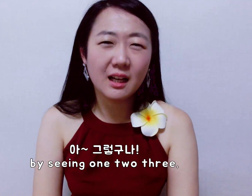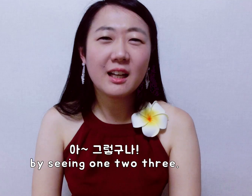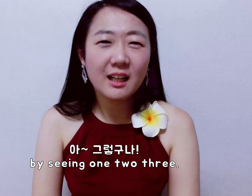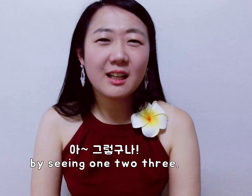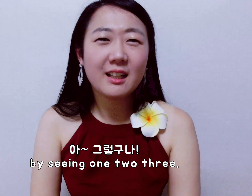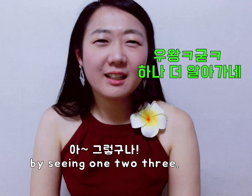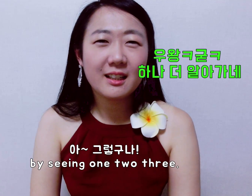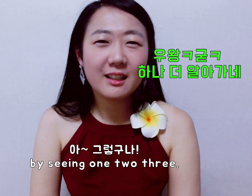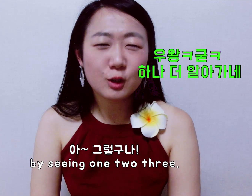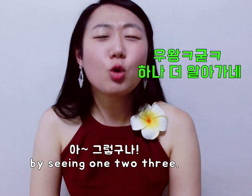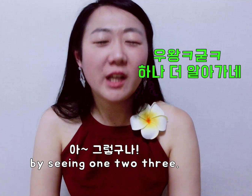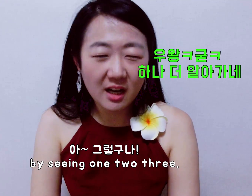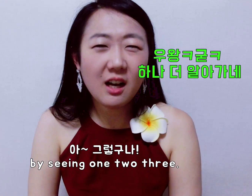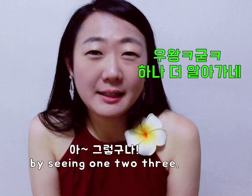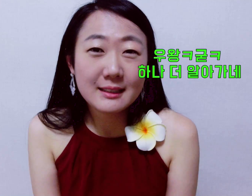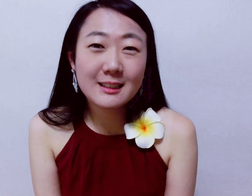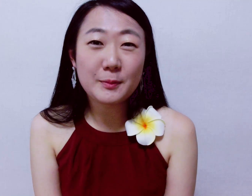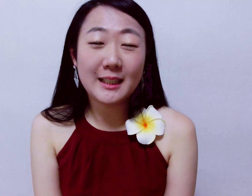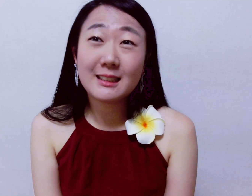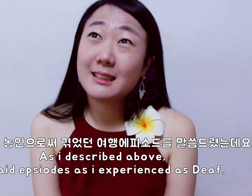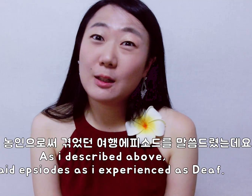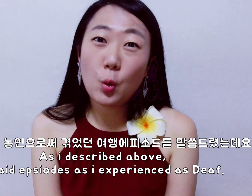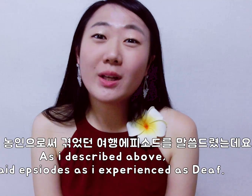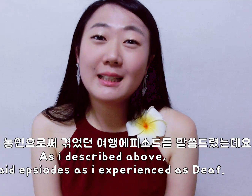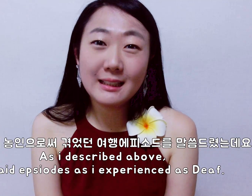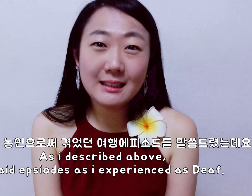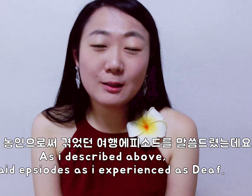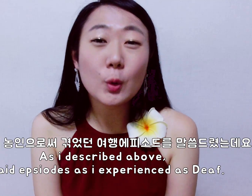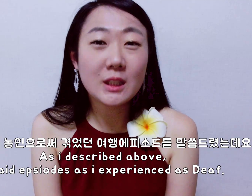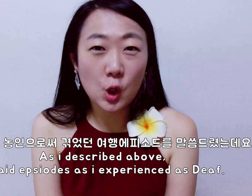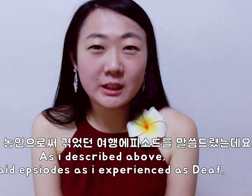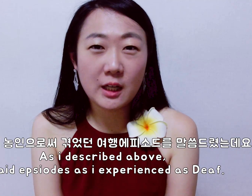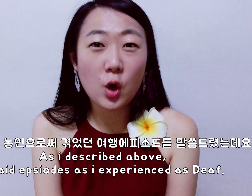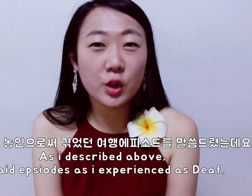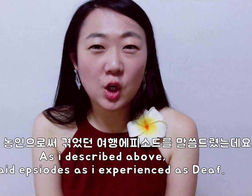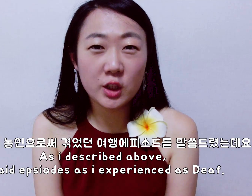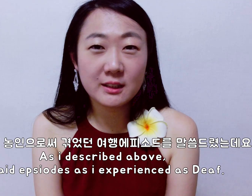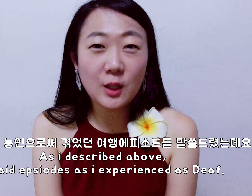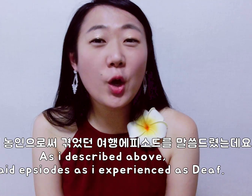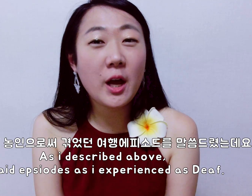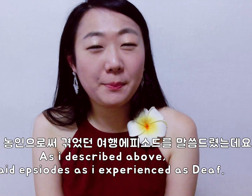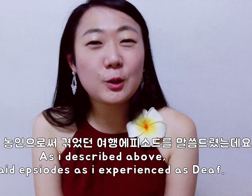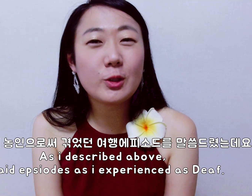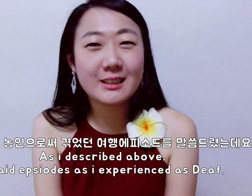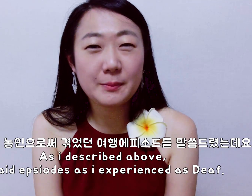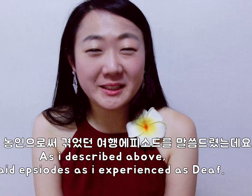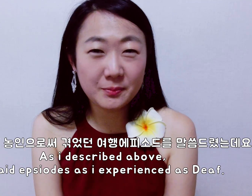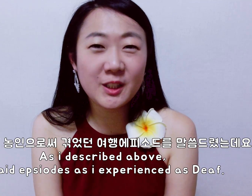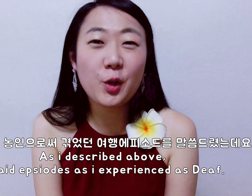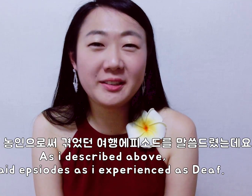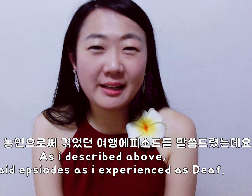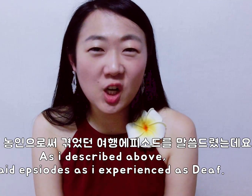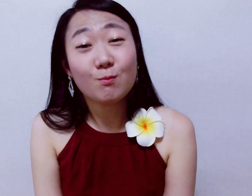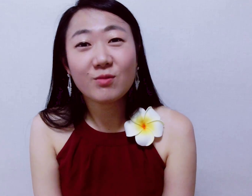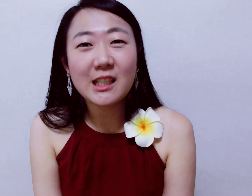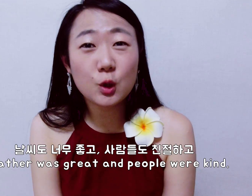입모양을 보여주면서 설명을 해주 시면 참 좋았을텐데 if he show his mouth shape next to her while driving. 운전에도 집중하셔야하니까 앞 만 보고 가시니 but he should focus on driving and only see front side 언니는 그 분 입모양을 보려고 so she could not understand what he said 하려고 했지만 결국엔 잘 알아듣지 못해서 although she tried to see his mouth shape . 좀 아쉬움이 남는 투어였어요 as a result it was difficult to understand